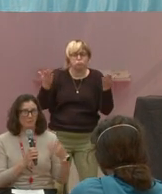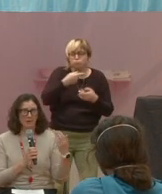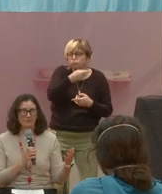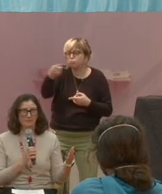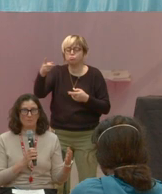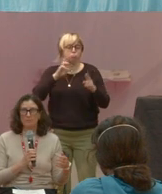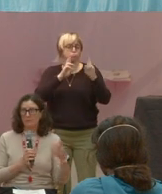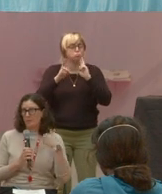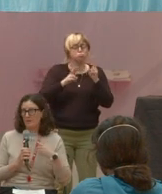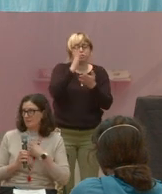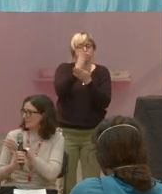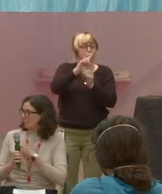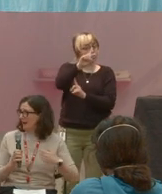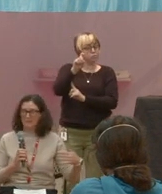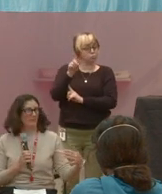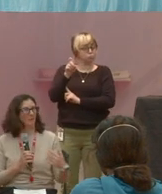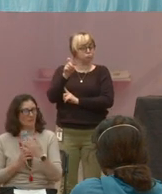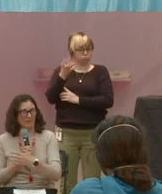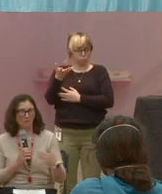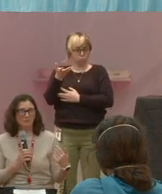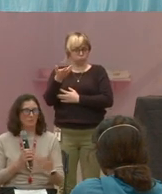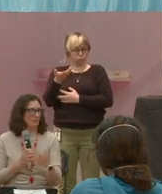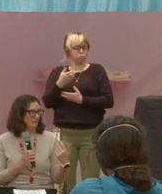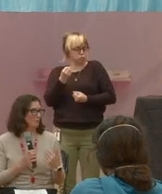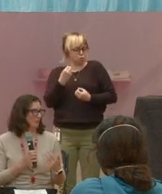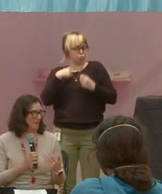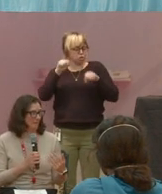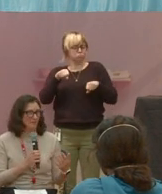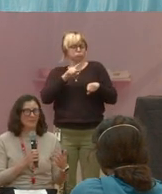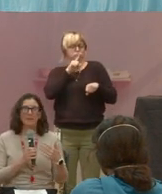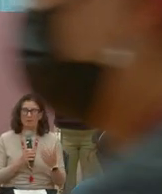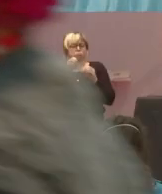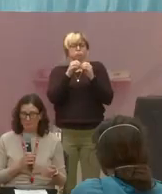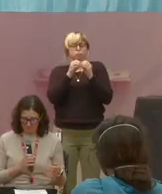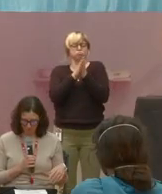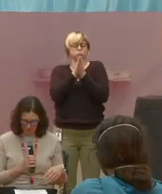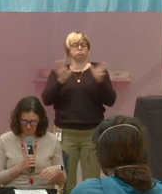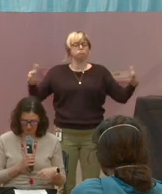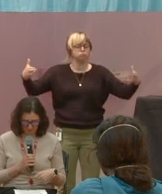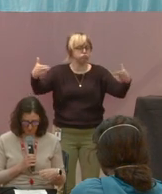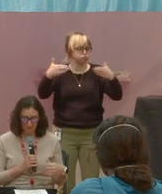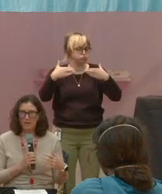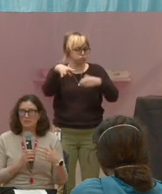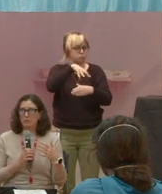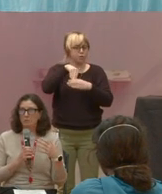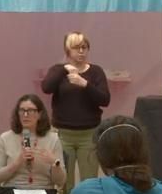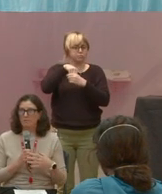respond to some of the questions that we're asking ourselves so we can really make this a roundtable conversation. So if